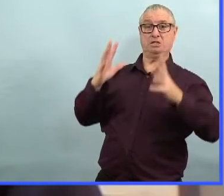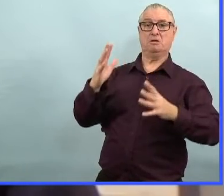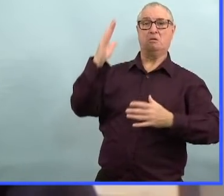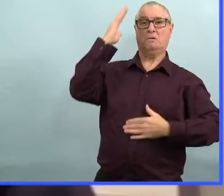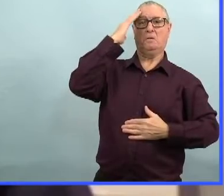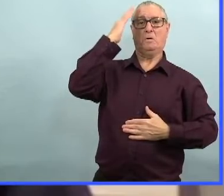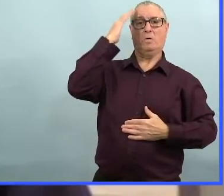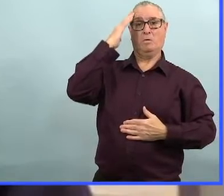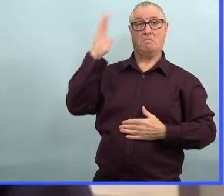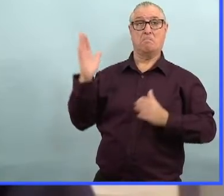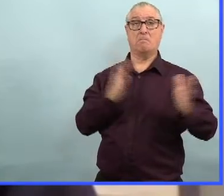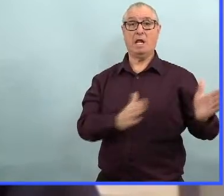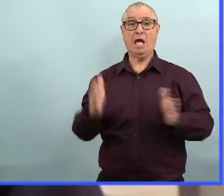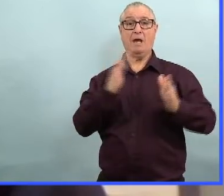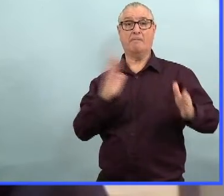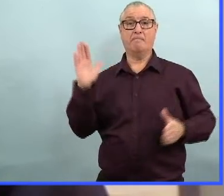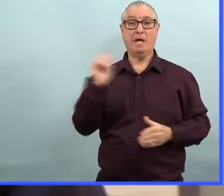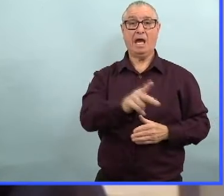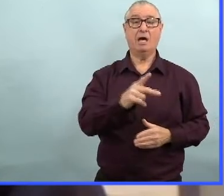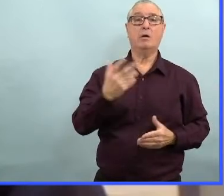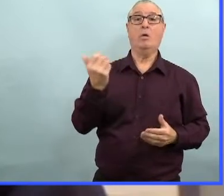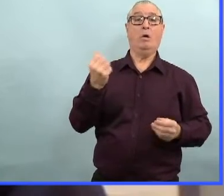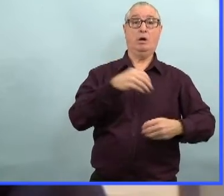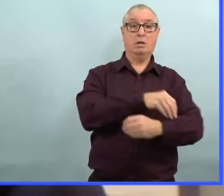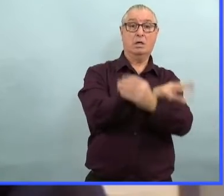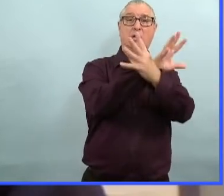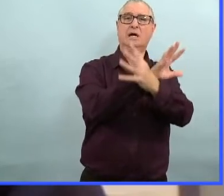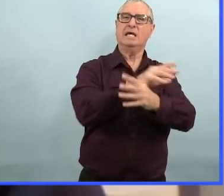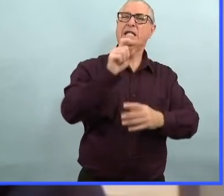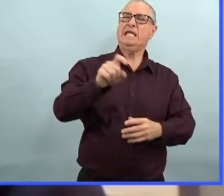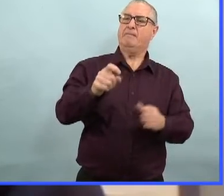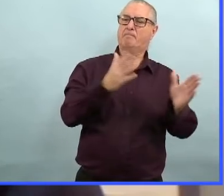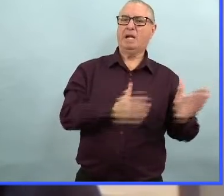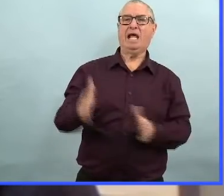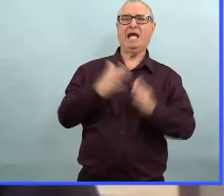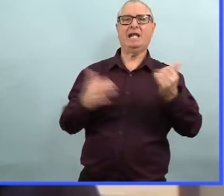yeah and you know what it would just be great if um you know if this virus would give us that kind